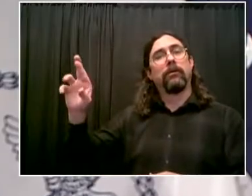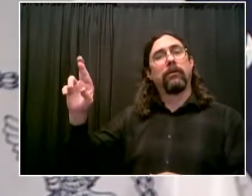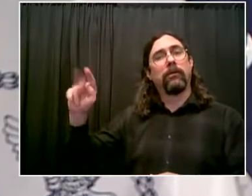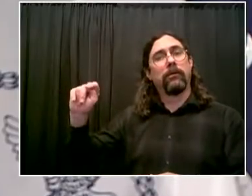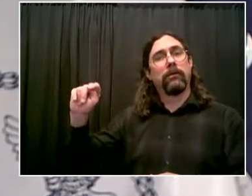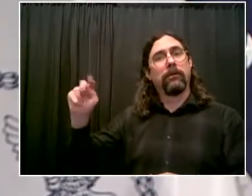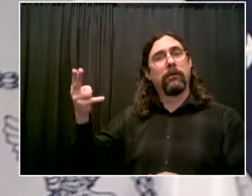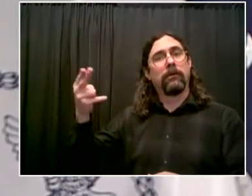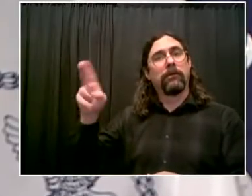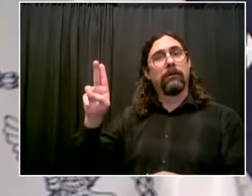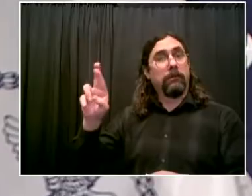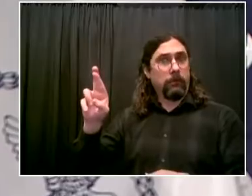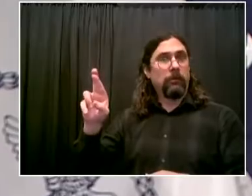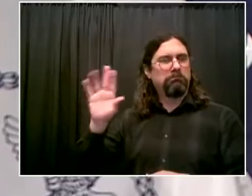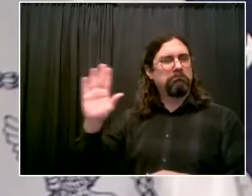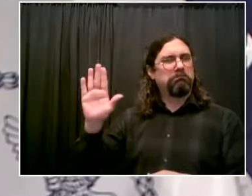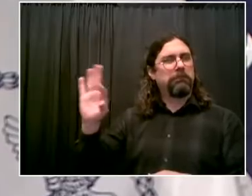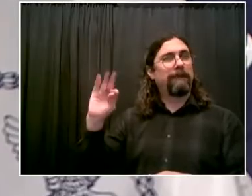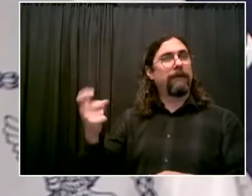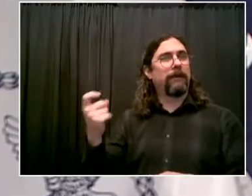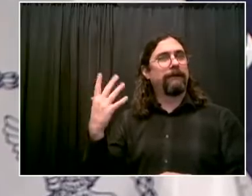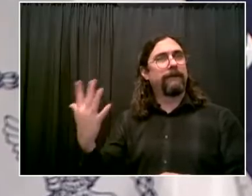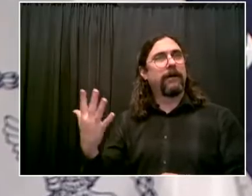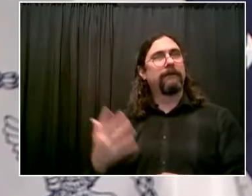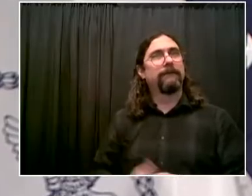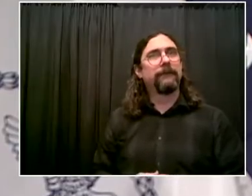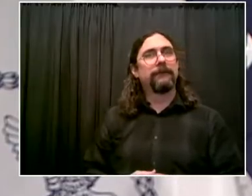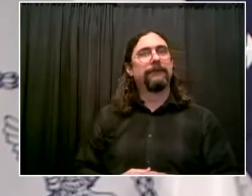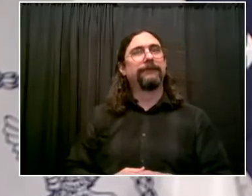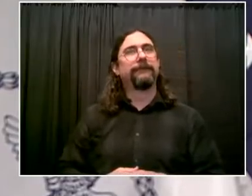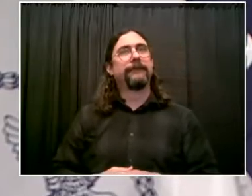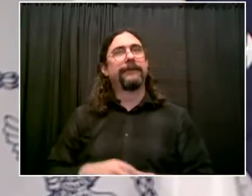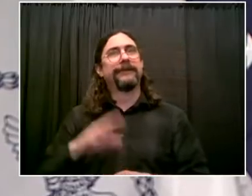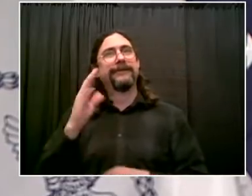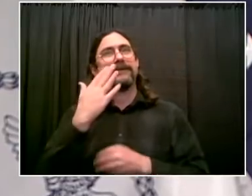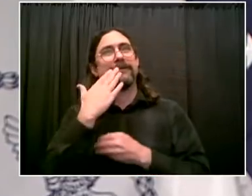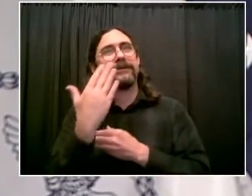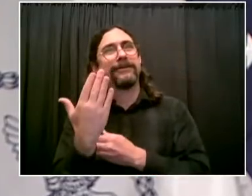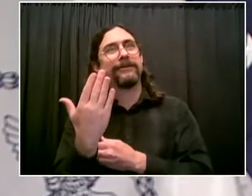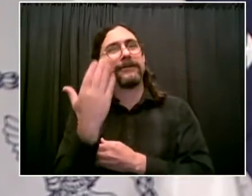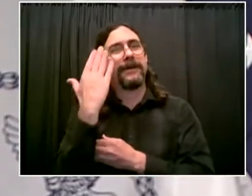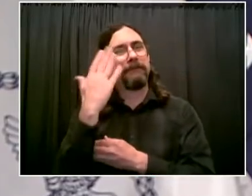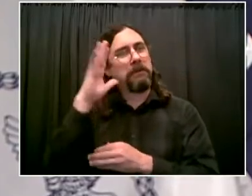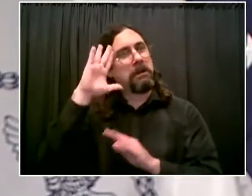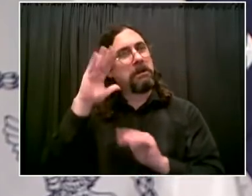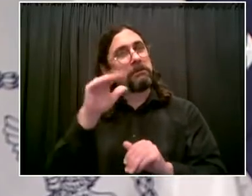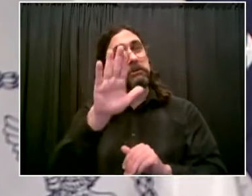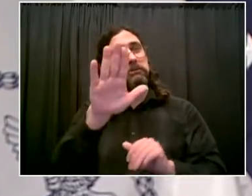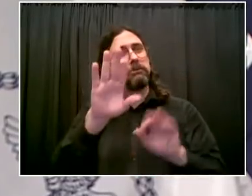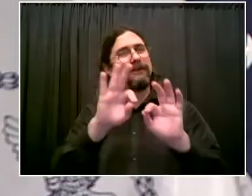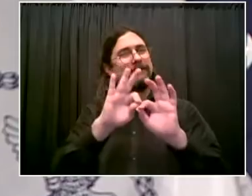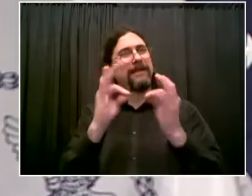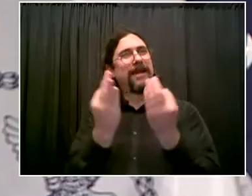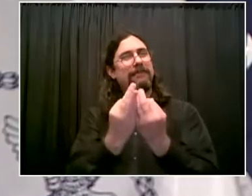ARTHUR FROM FOX Reporter: ARTHUR HOW ARE YOU DOING TODAY?